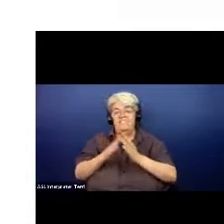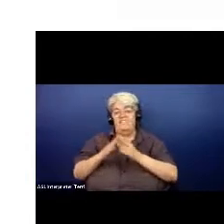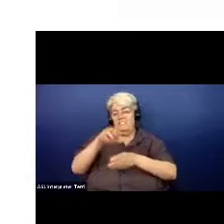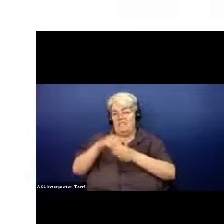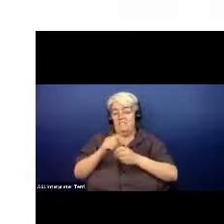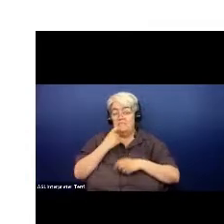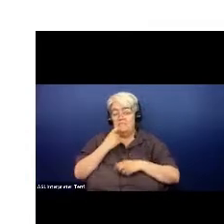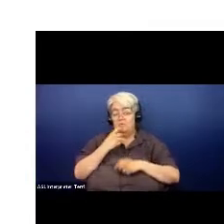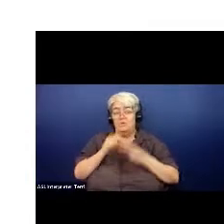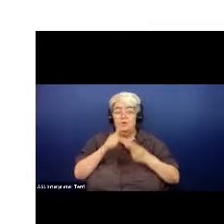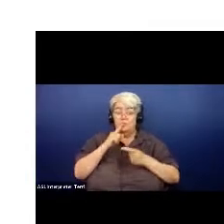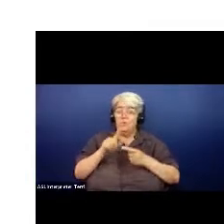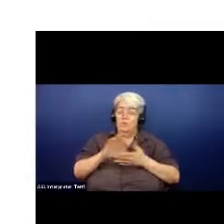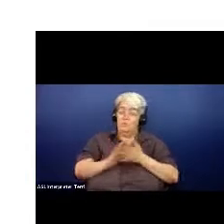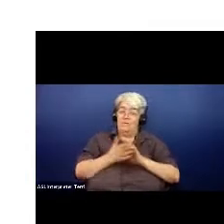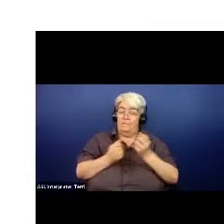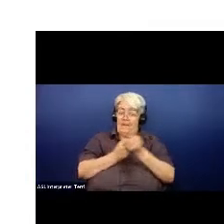you become an advocate, this all started